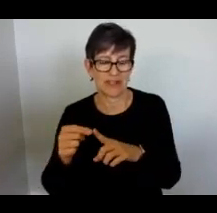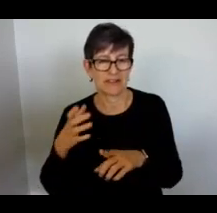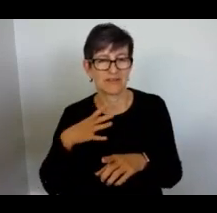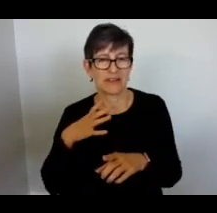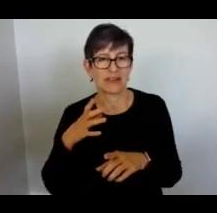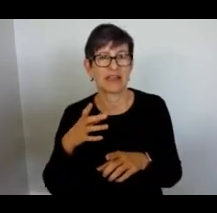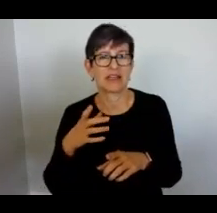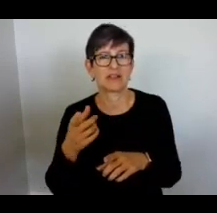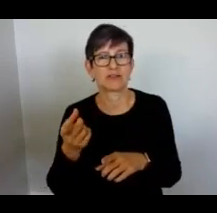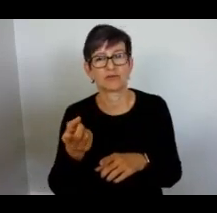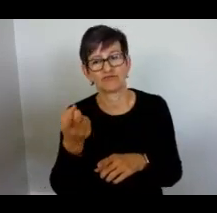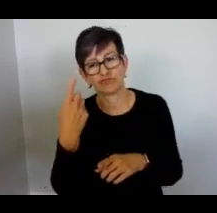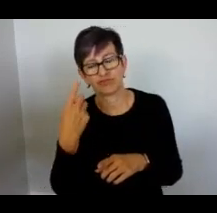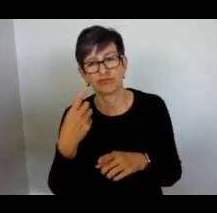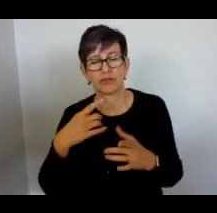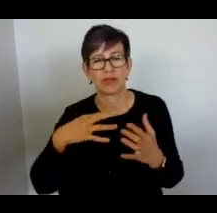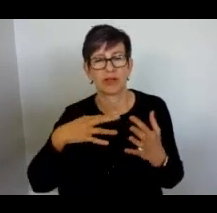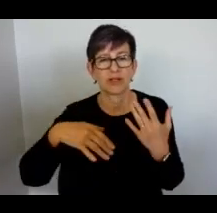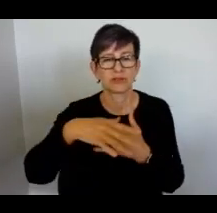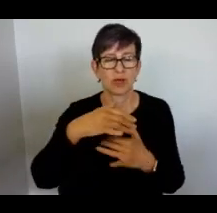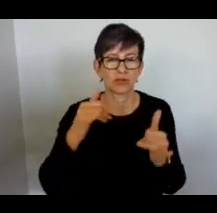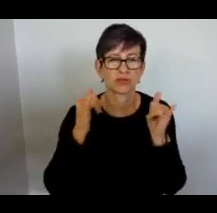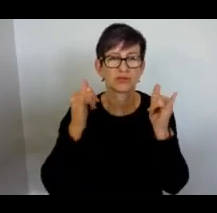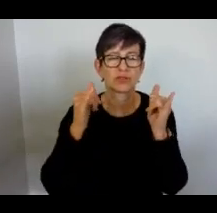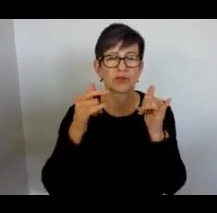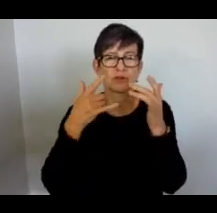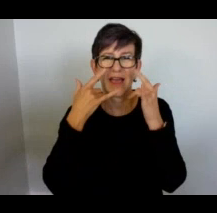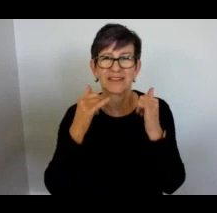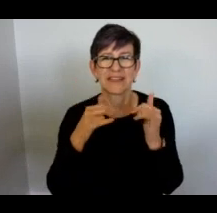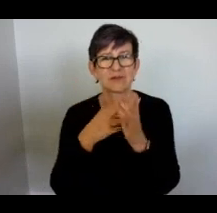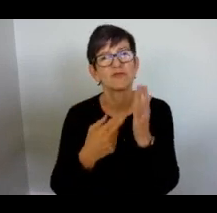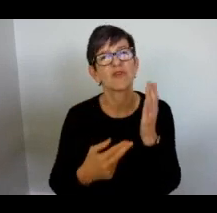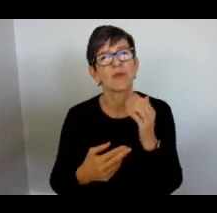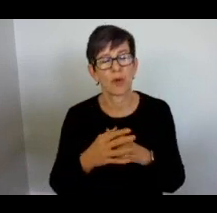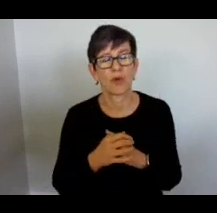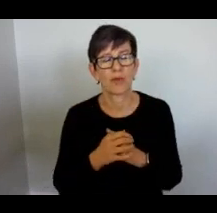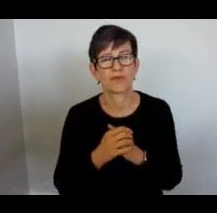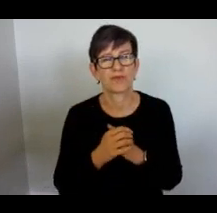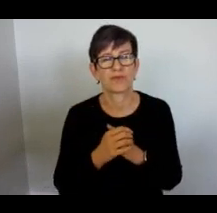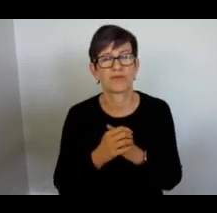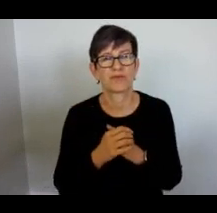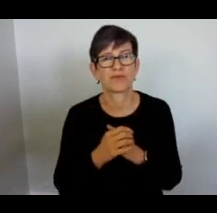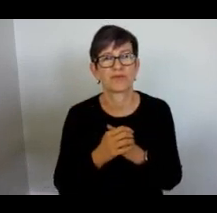assessment report. So I know the next part of this presentation will dive a little bit more deeply